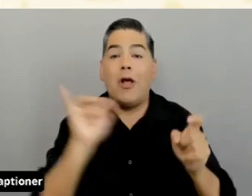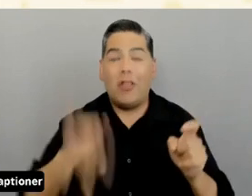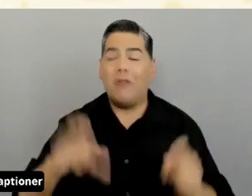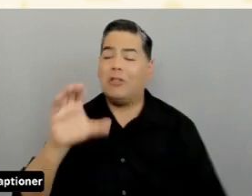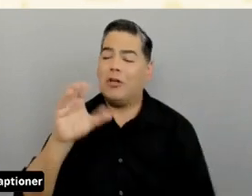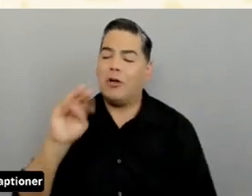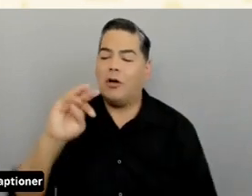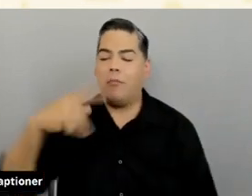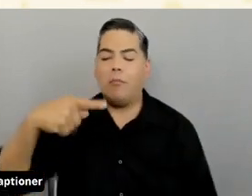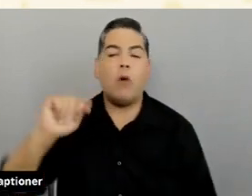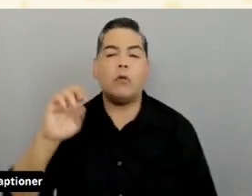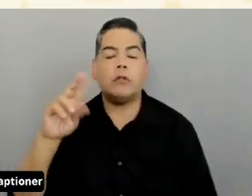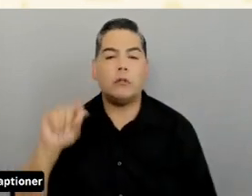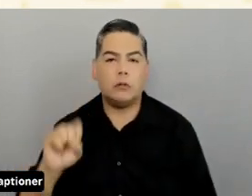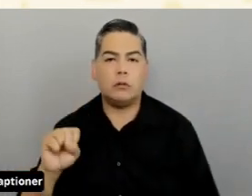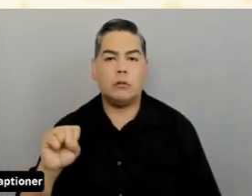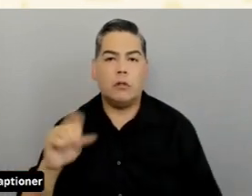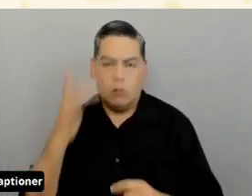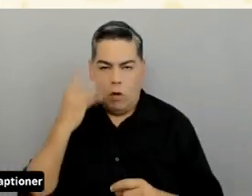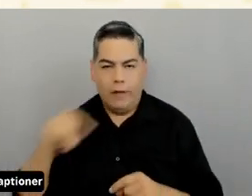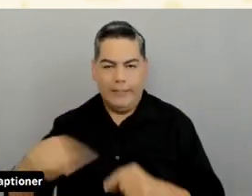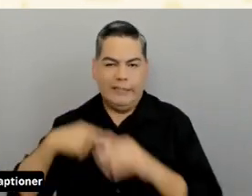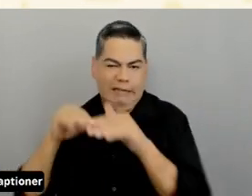That's why we are calling this part accessibility supportive.